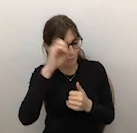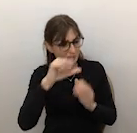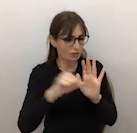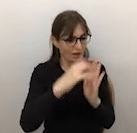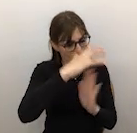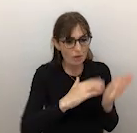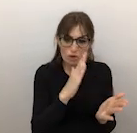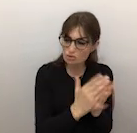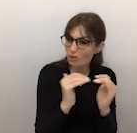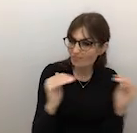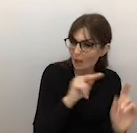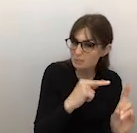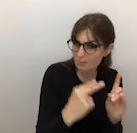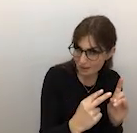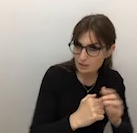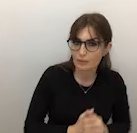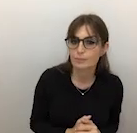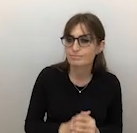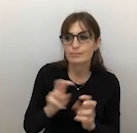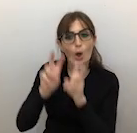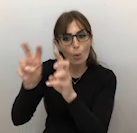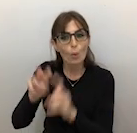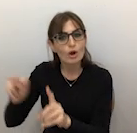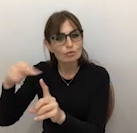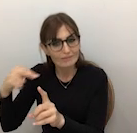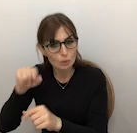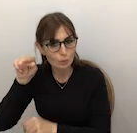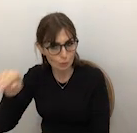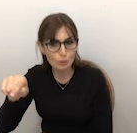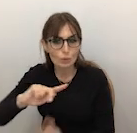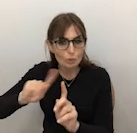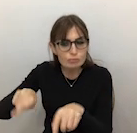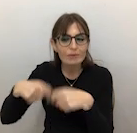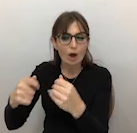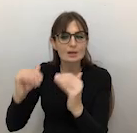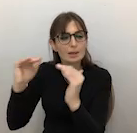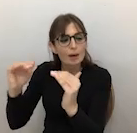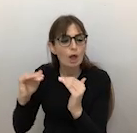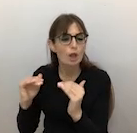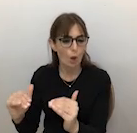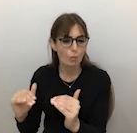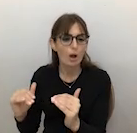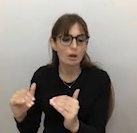the financial statements give a true and fair view. An audit review, on the other hand, provides lower level